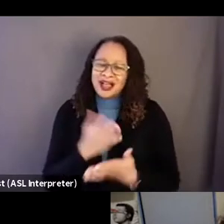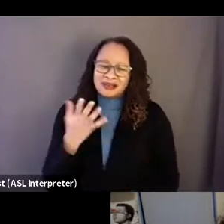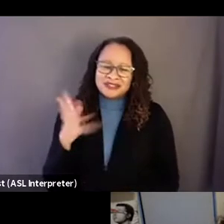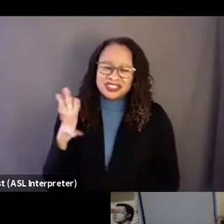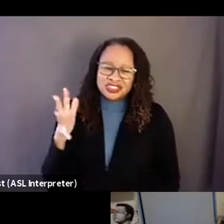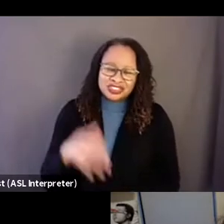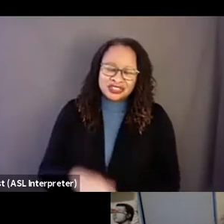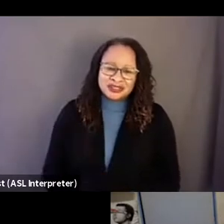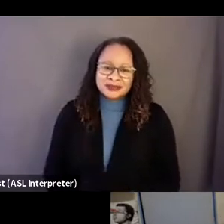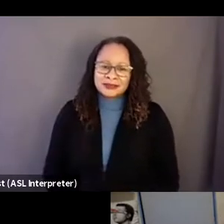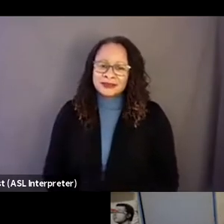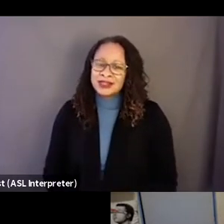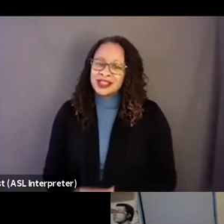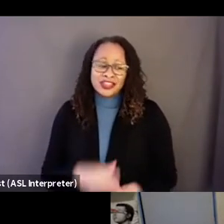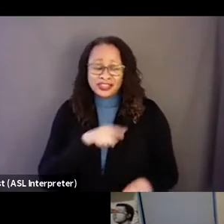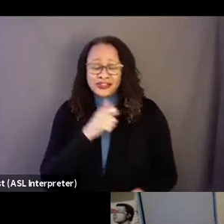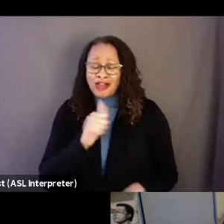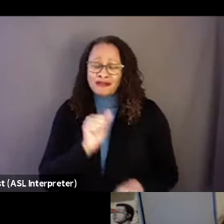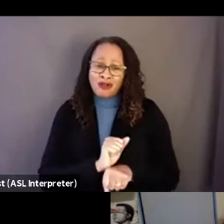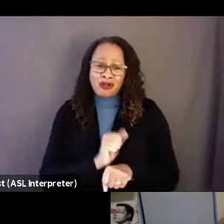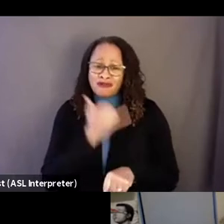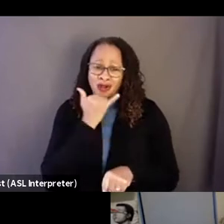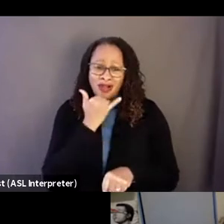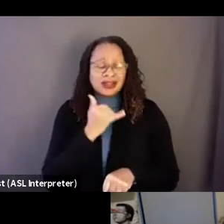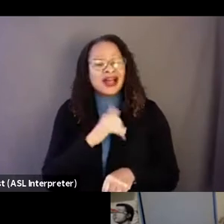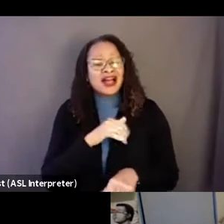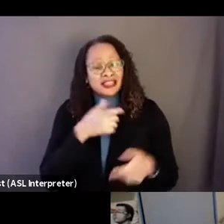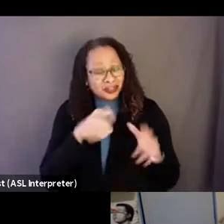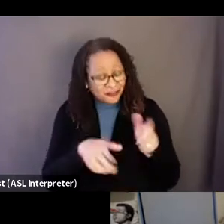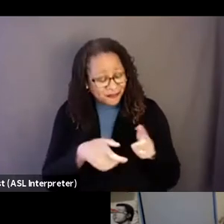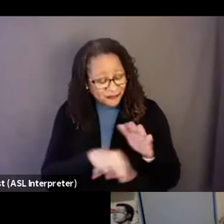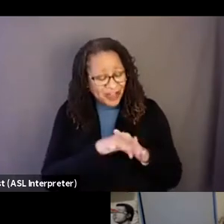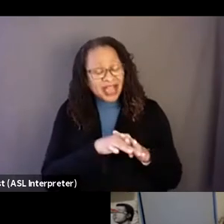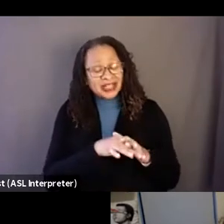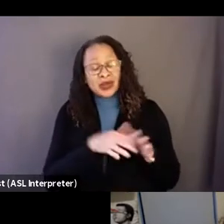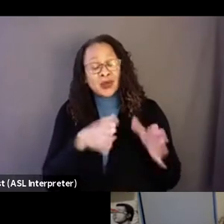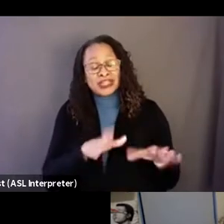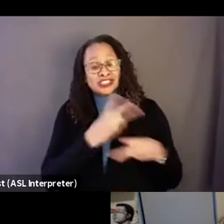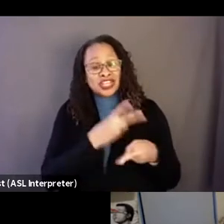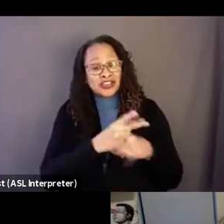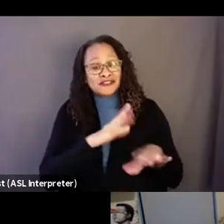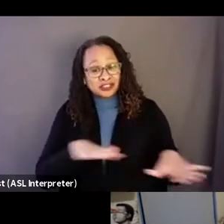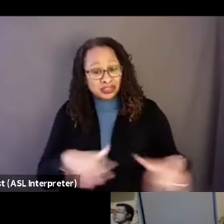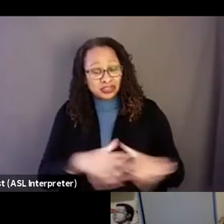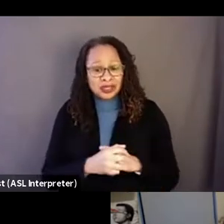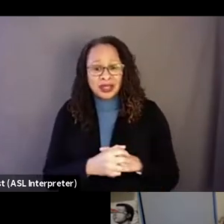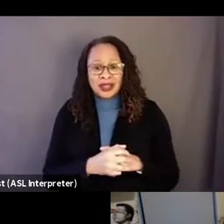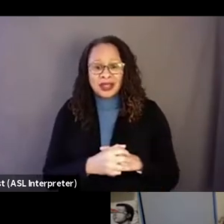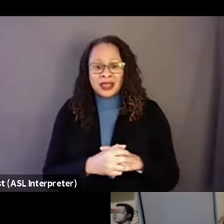find a way to take care of their children. And you wouldn't believe the parents working all these hours and overnight, they do more things with their children